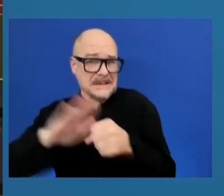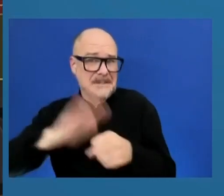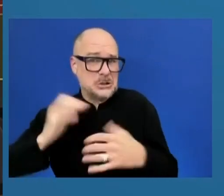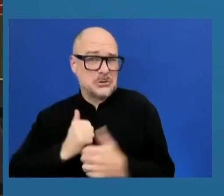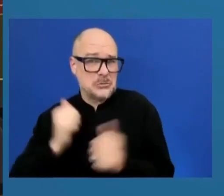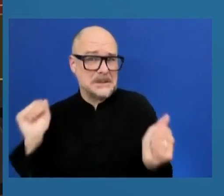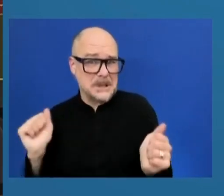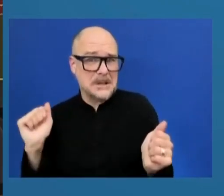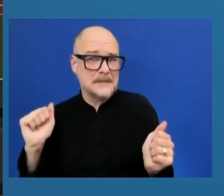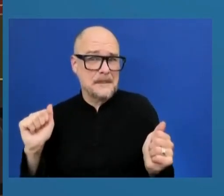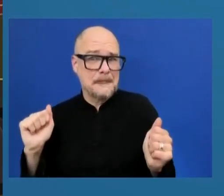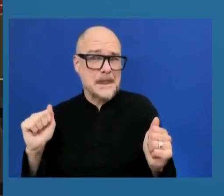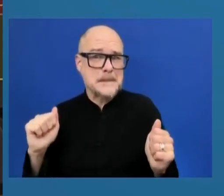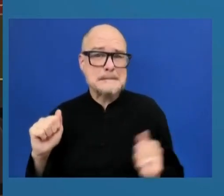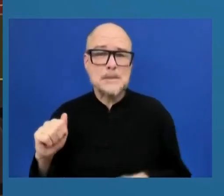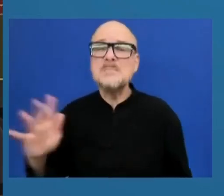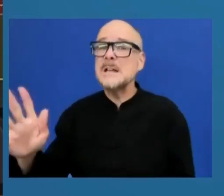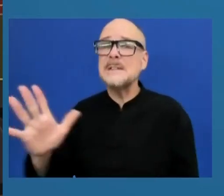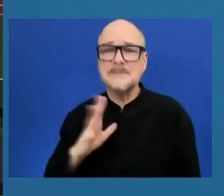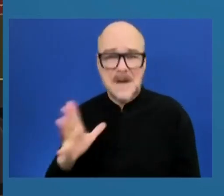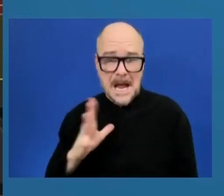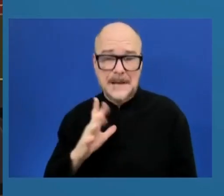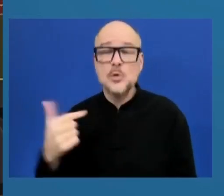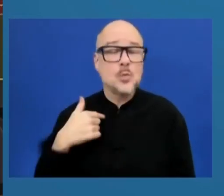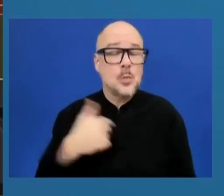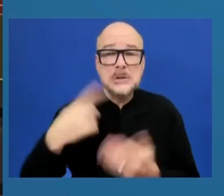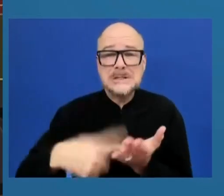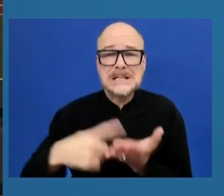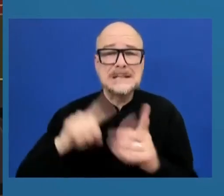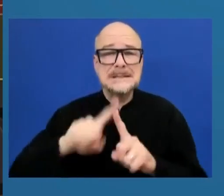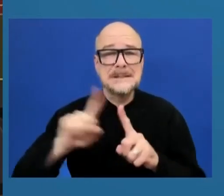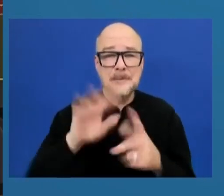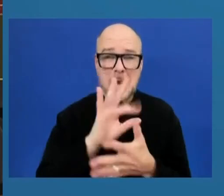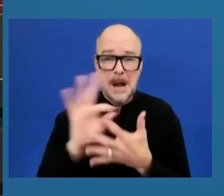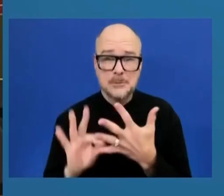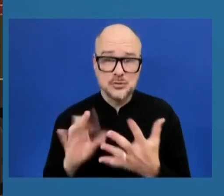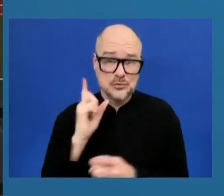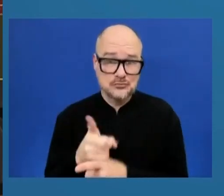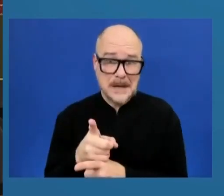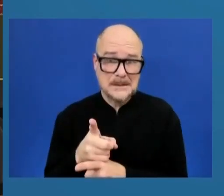transparent. Now listen, listen, yeah, that's fine. We are talking about different options, right? There has to be money raised for this.